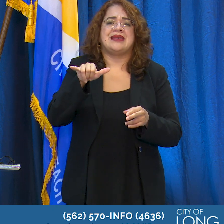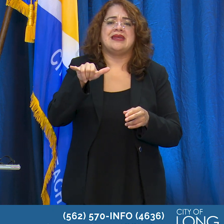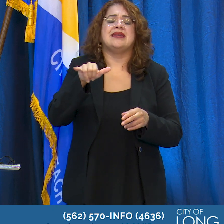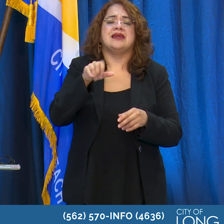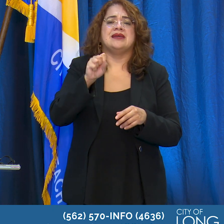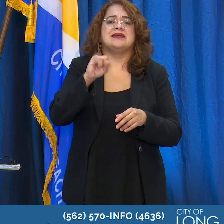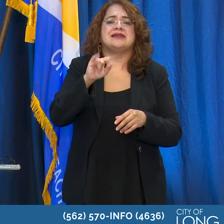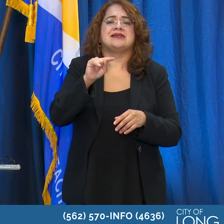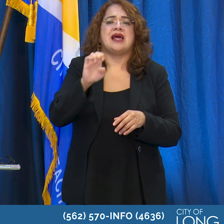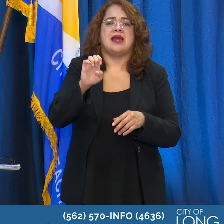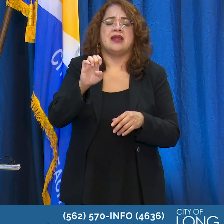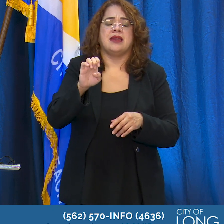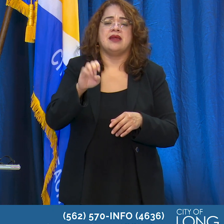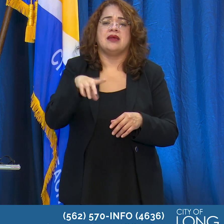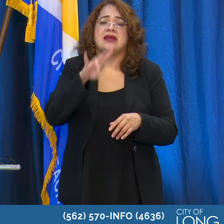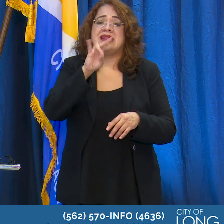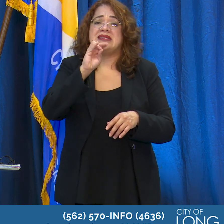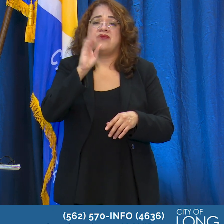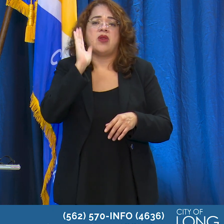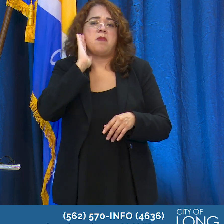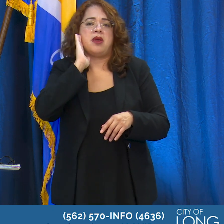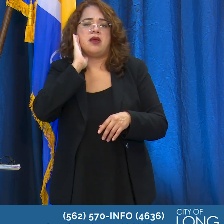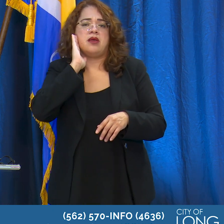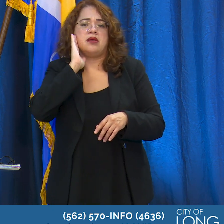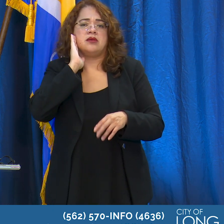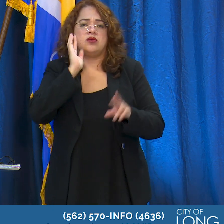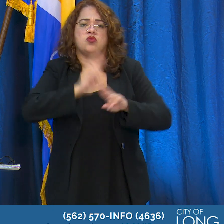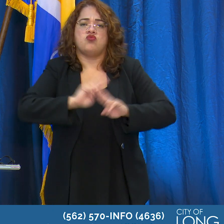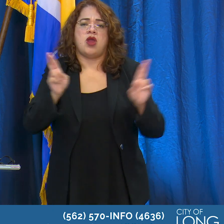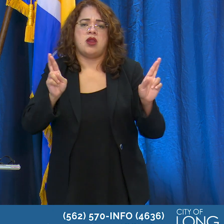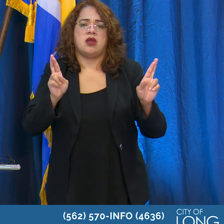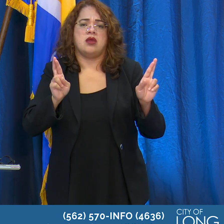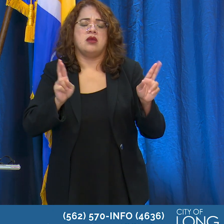have 70 beds at our, through our extension of our